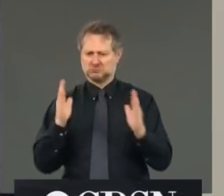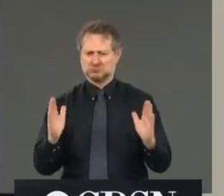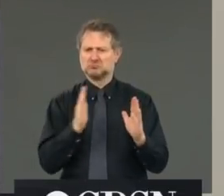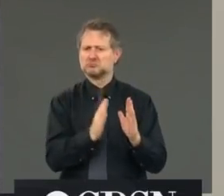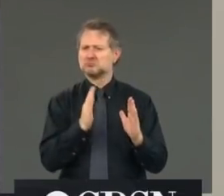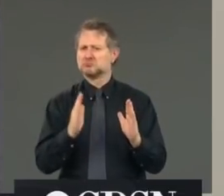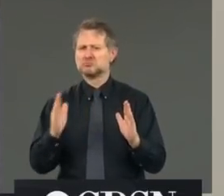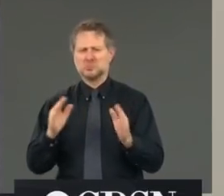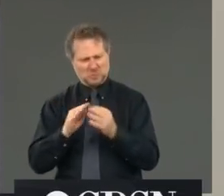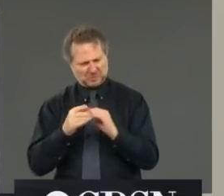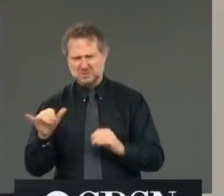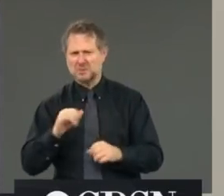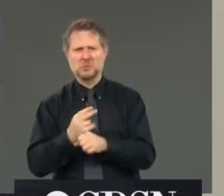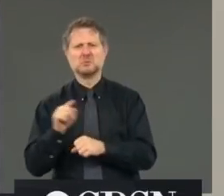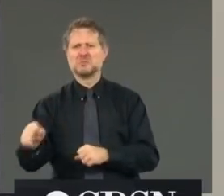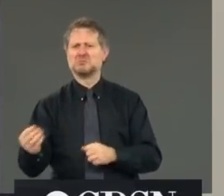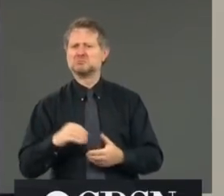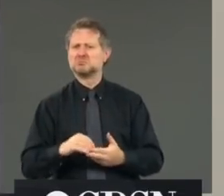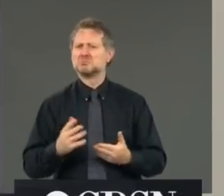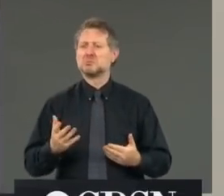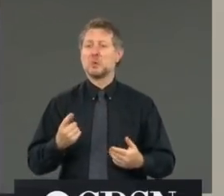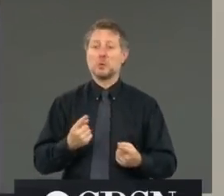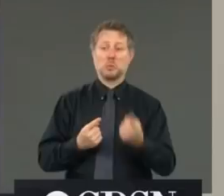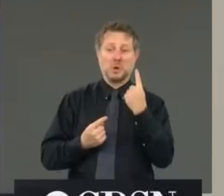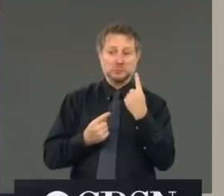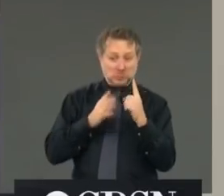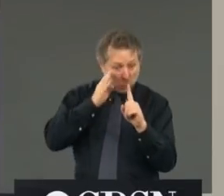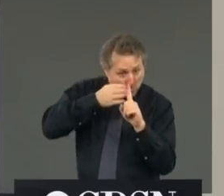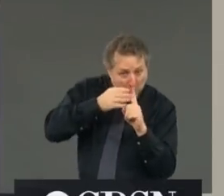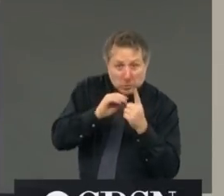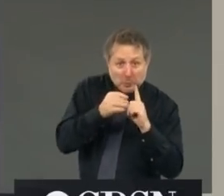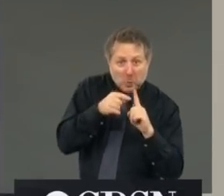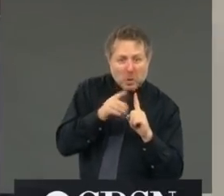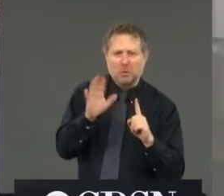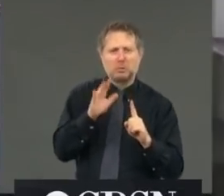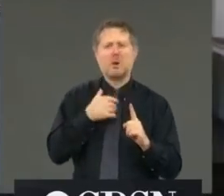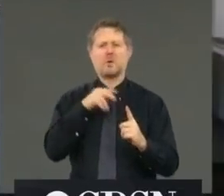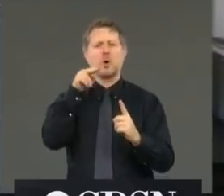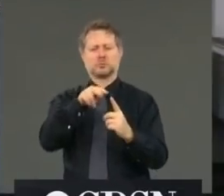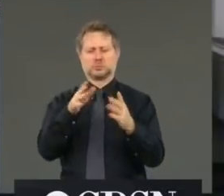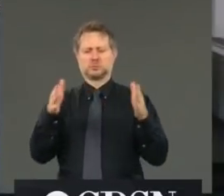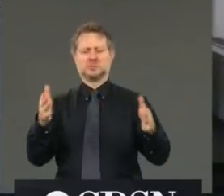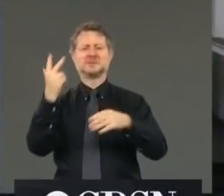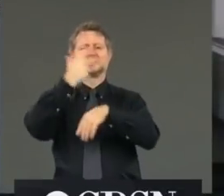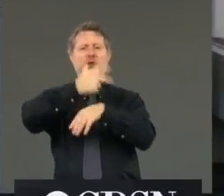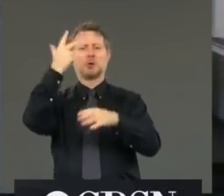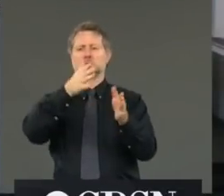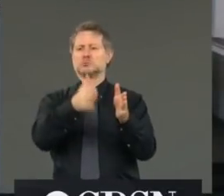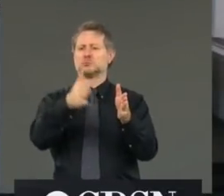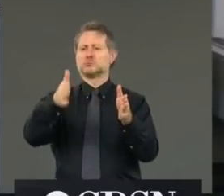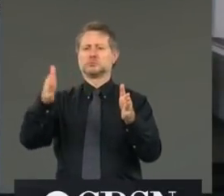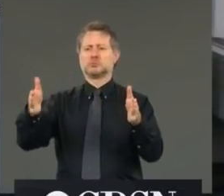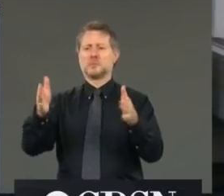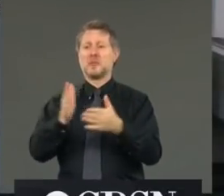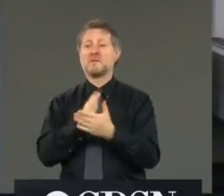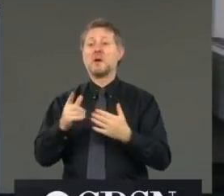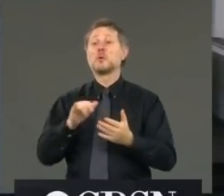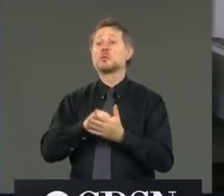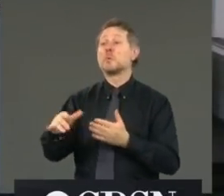DIAGNOSTIC TEST FOR POSITIVE AND WE USE A GROSS HOSPITALIZATION AND WE ARE